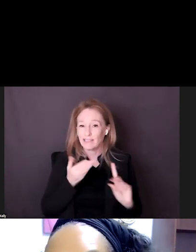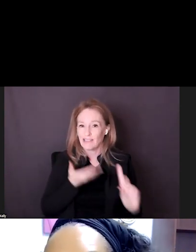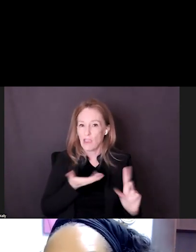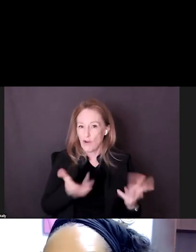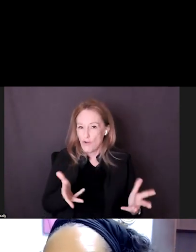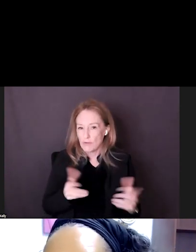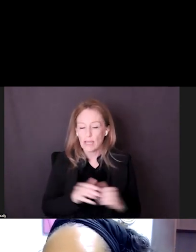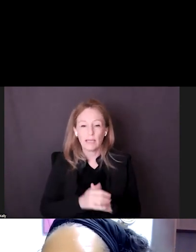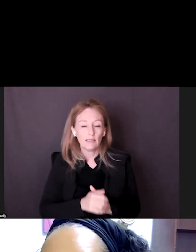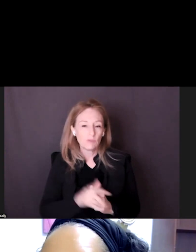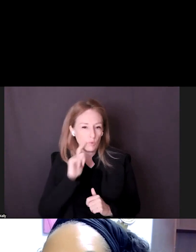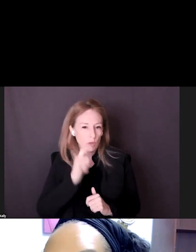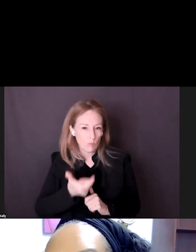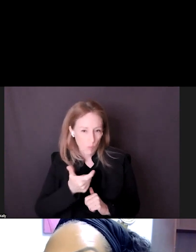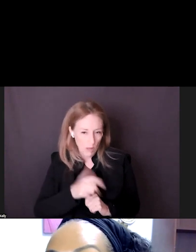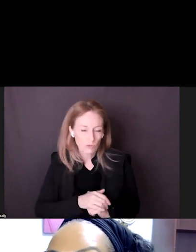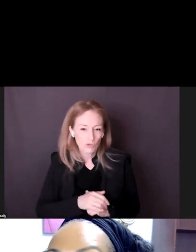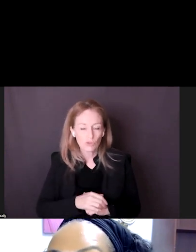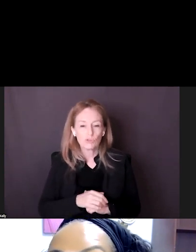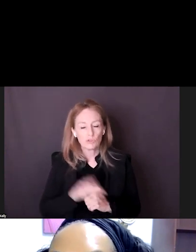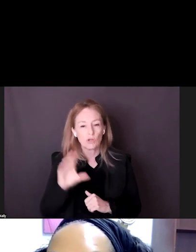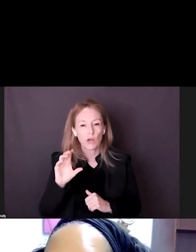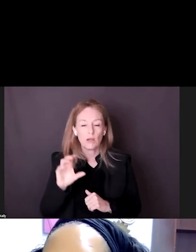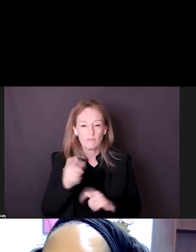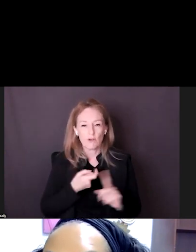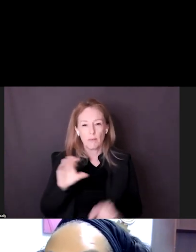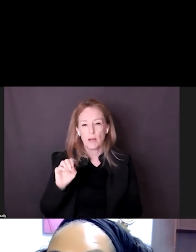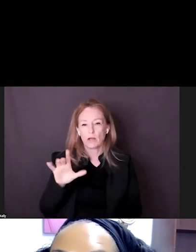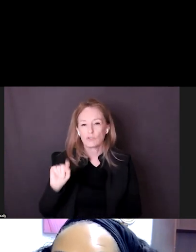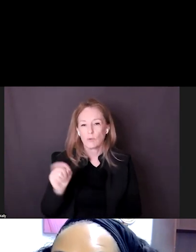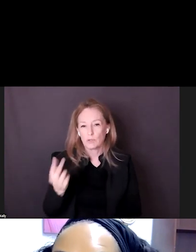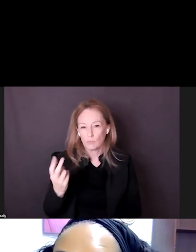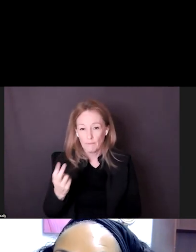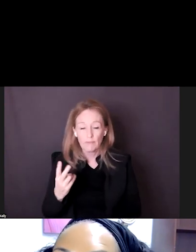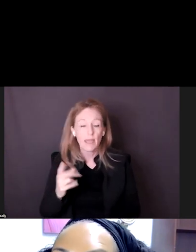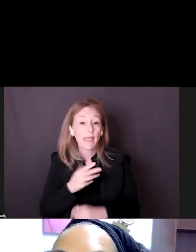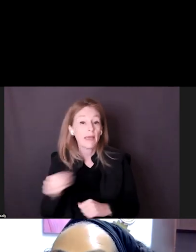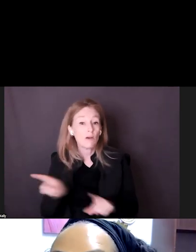MISSED IT OCTOBER 12TH AND YOU CAN REGISTER THAT IS COMING UP ON